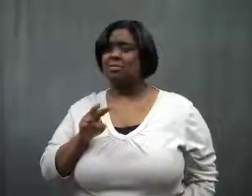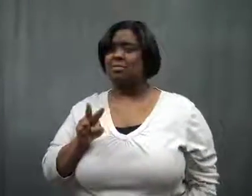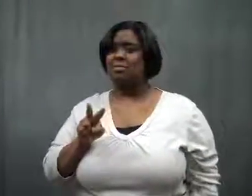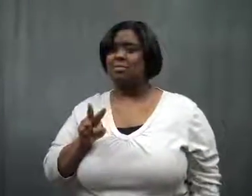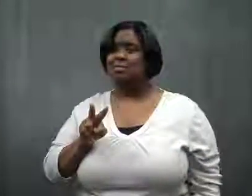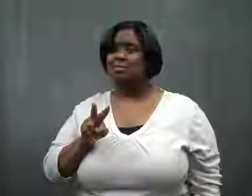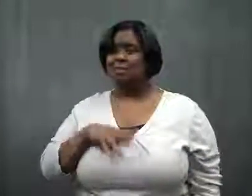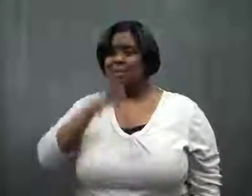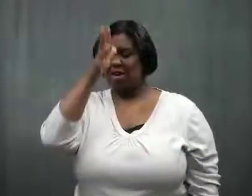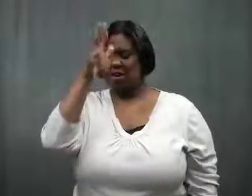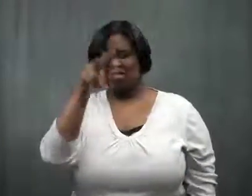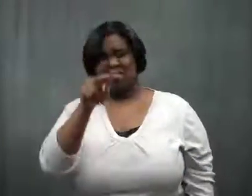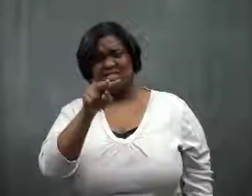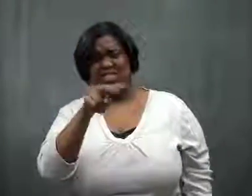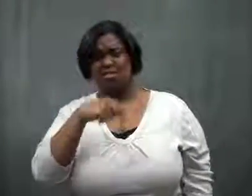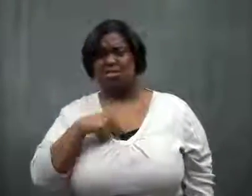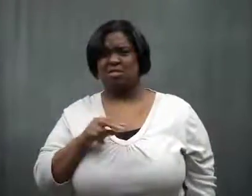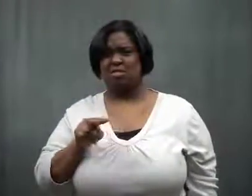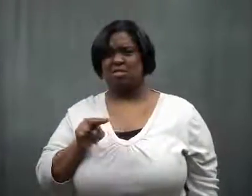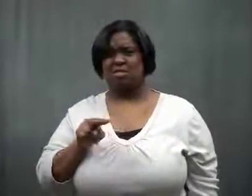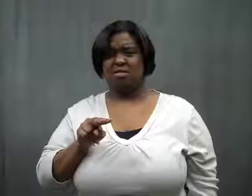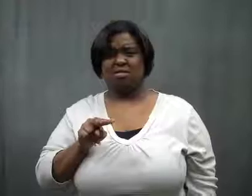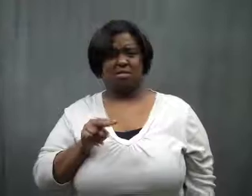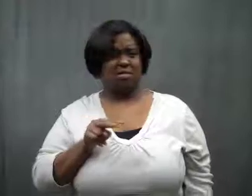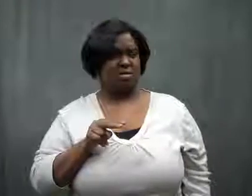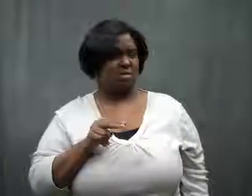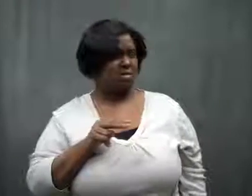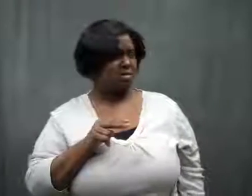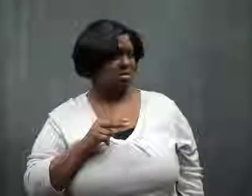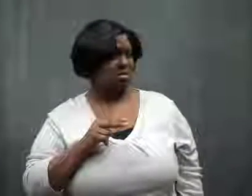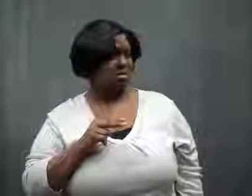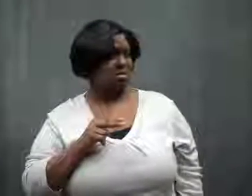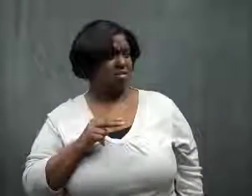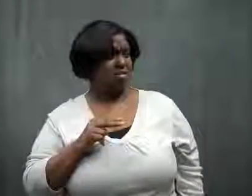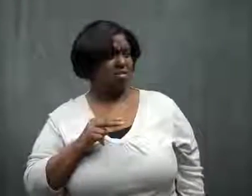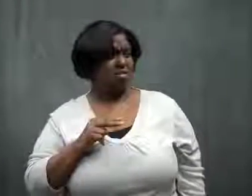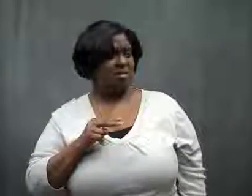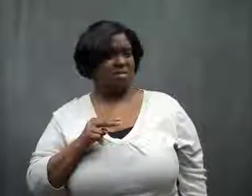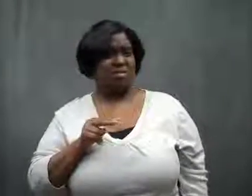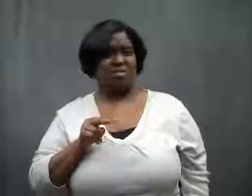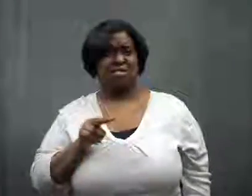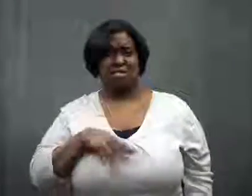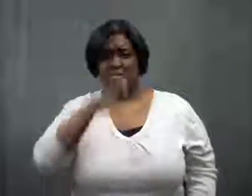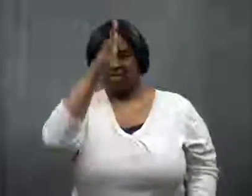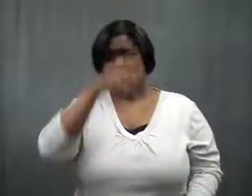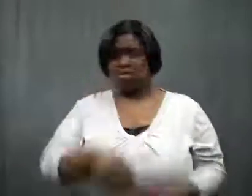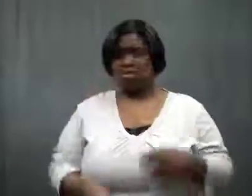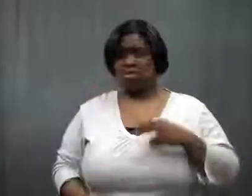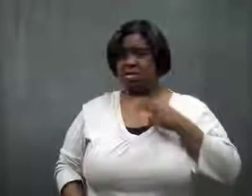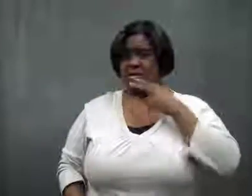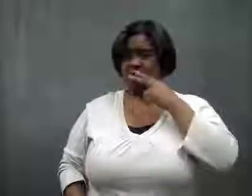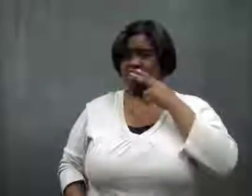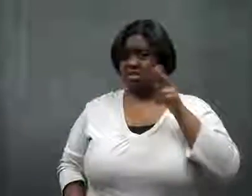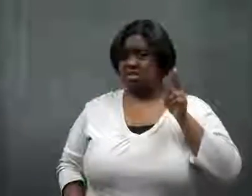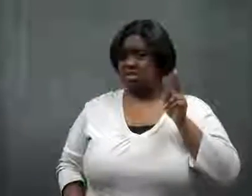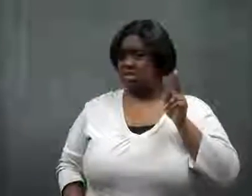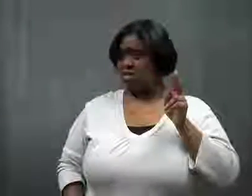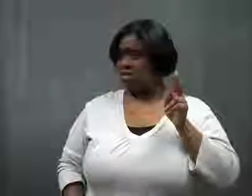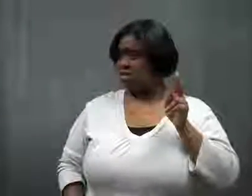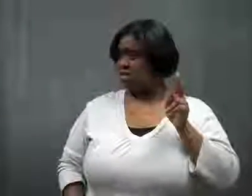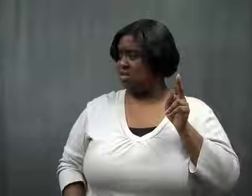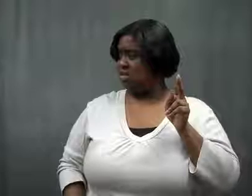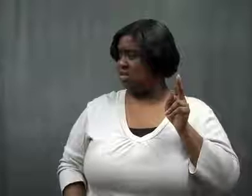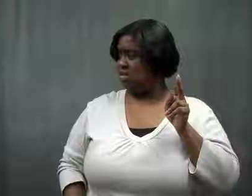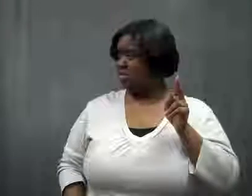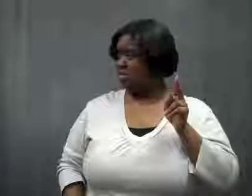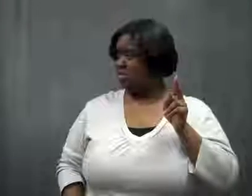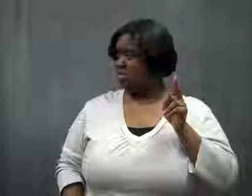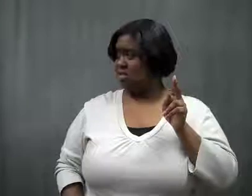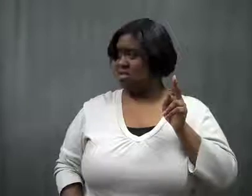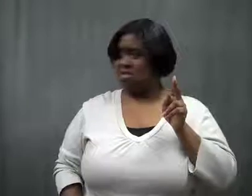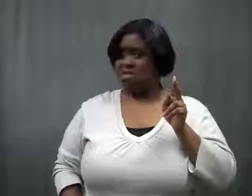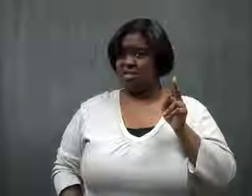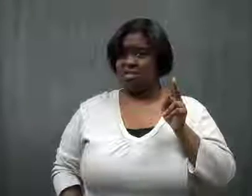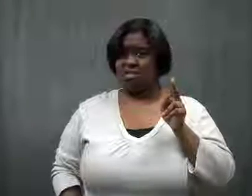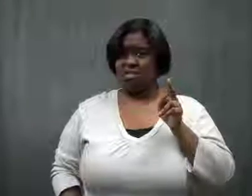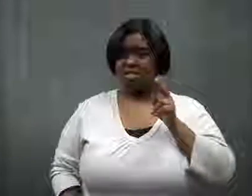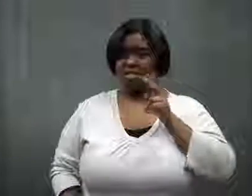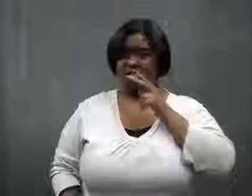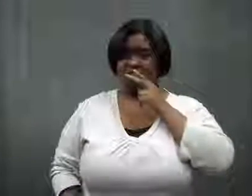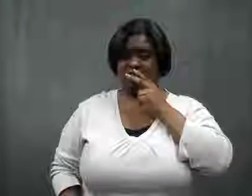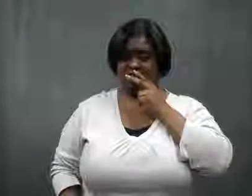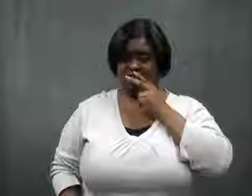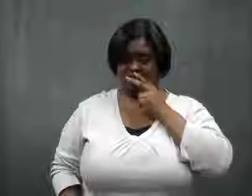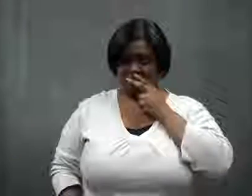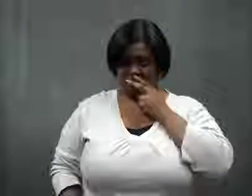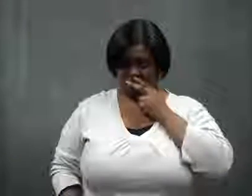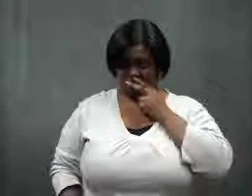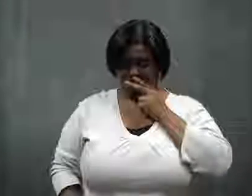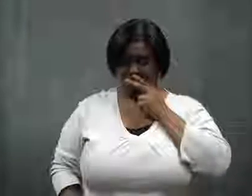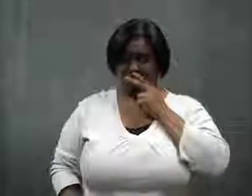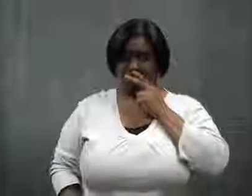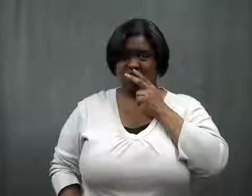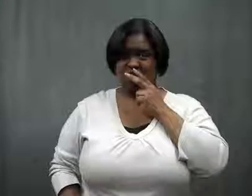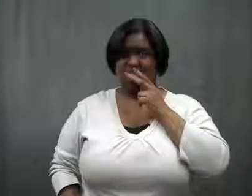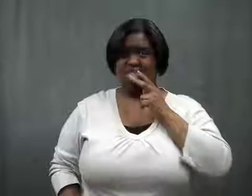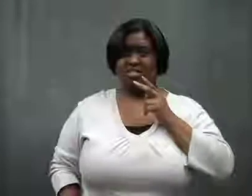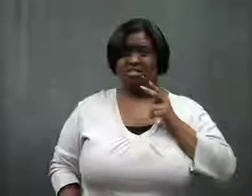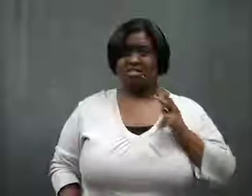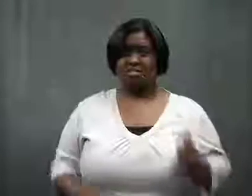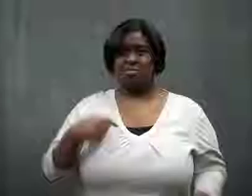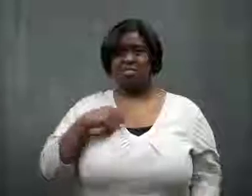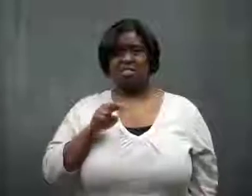My father and I looked at each other as he smoked.